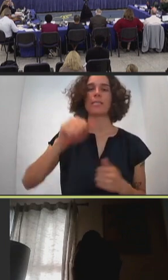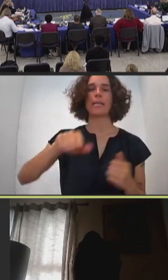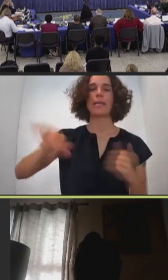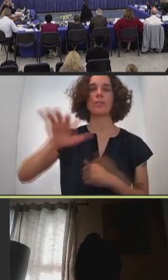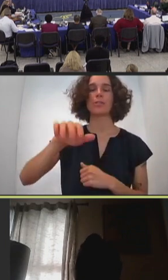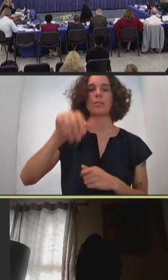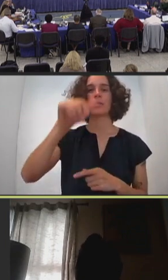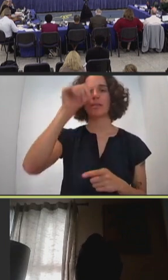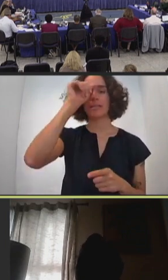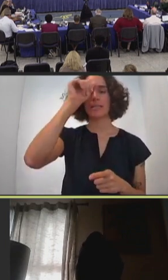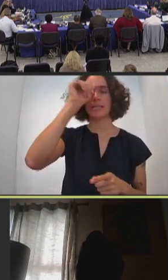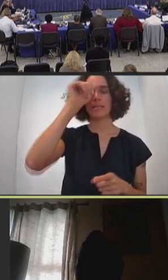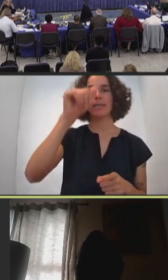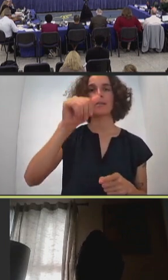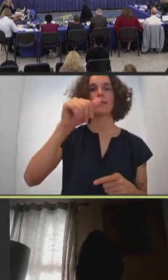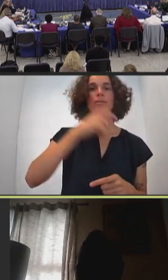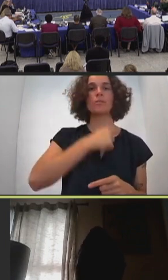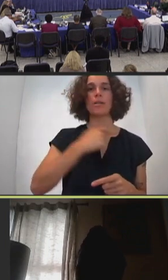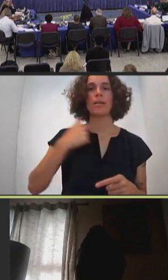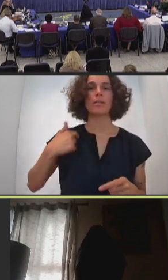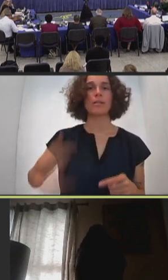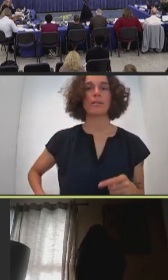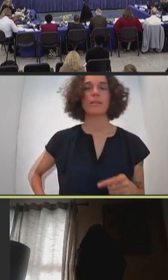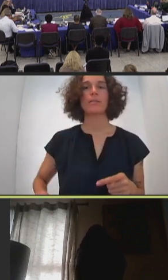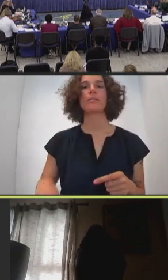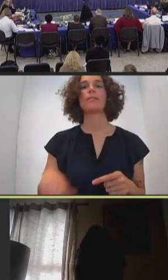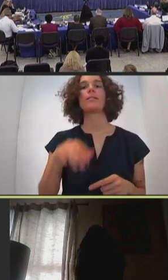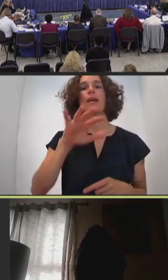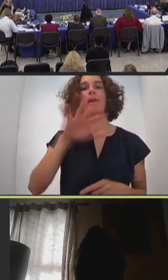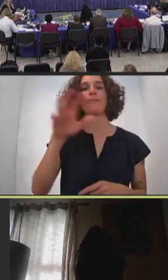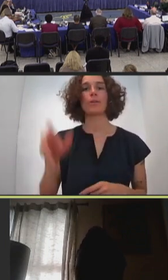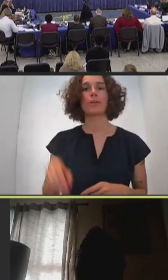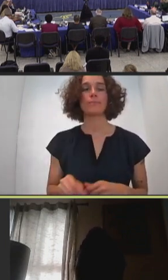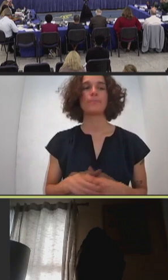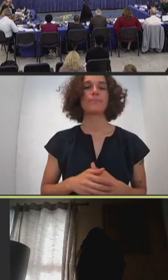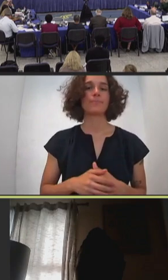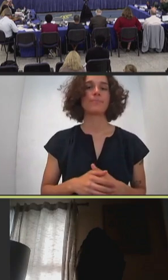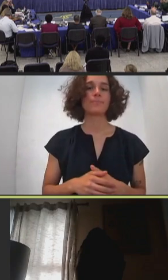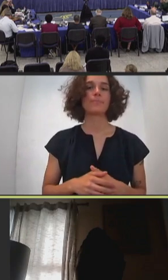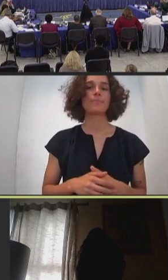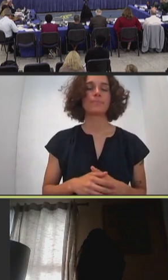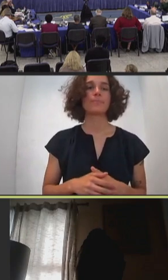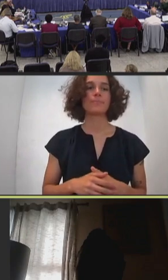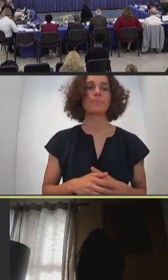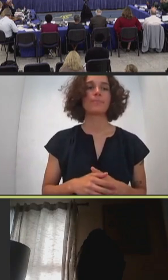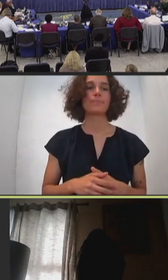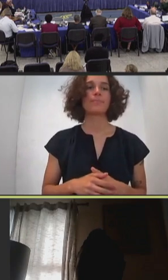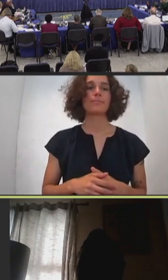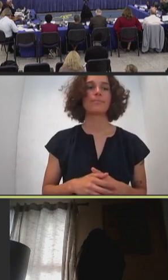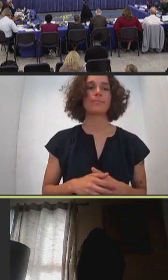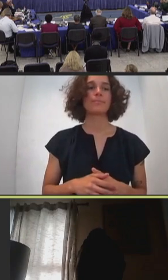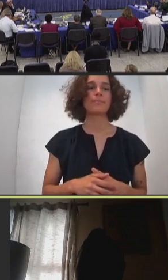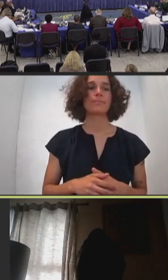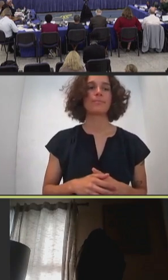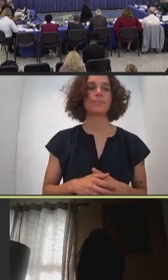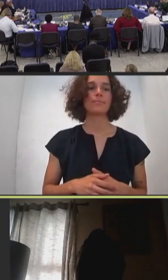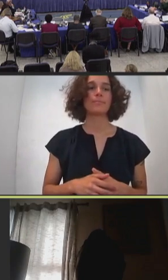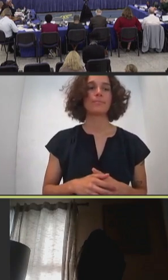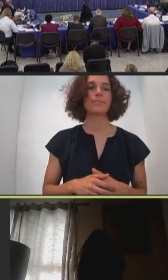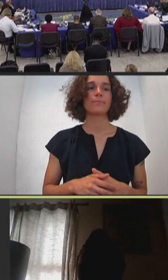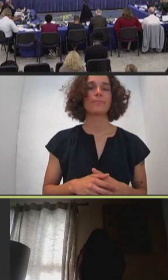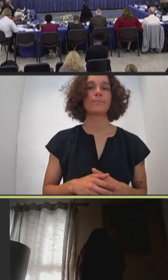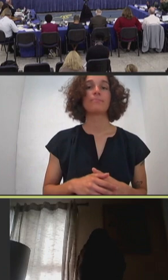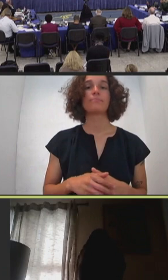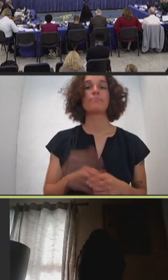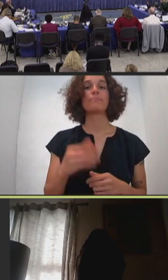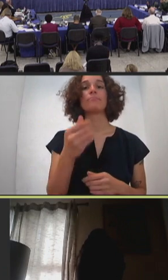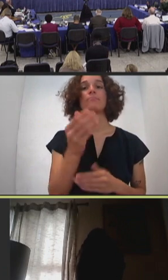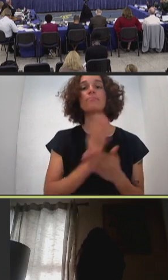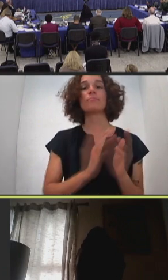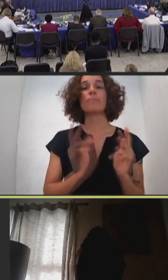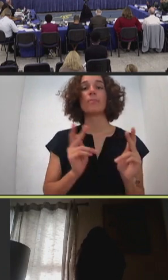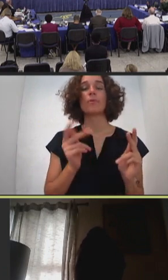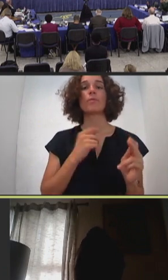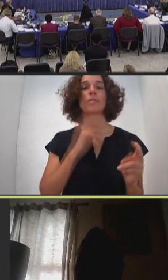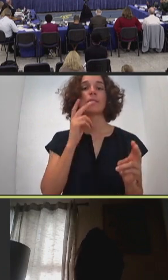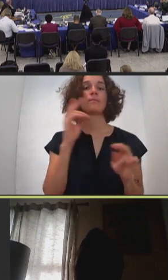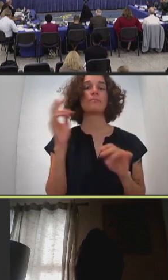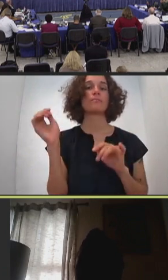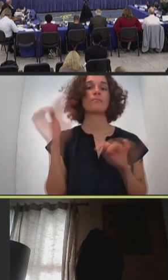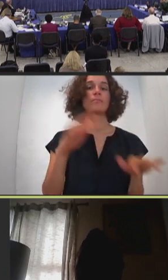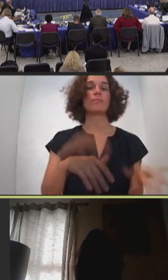China, and Africa. Part of the populations that we are seeing, as you'll see on the slides to come,